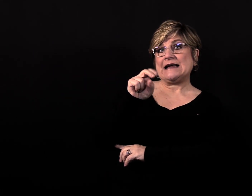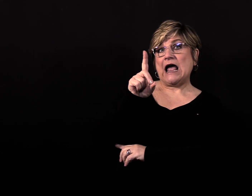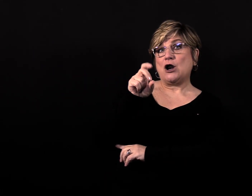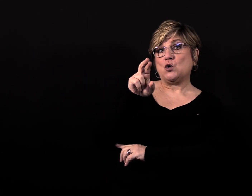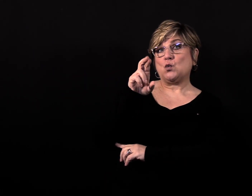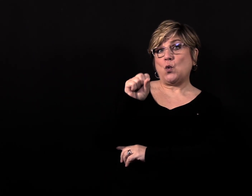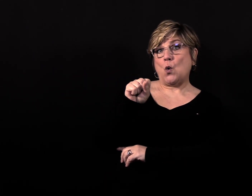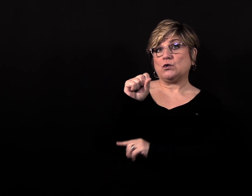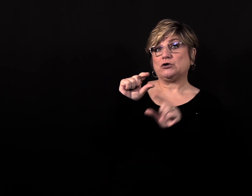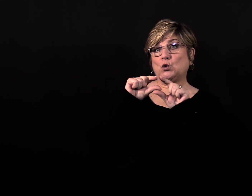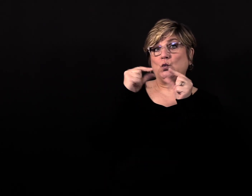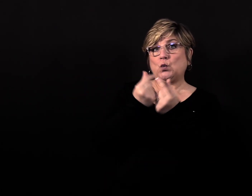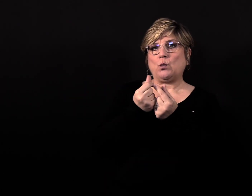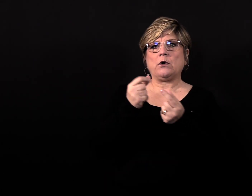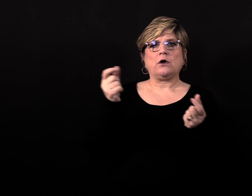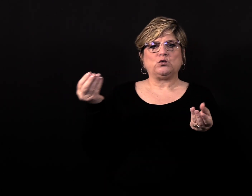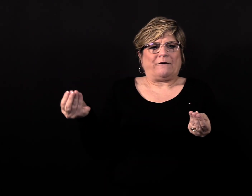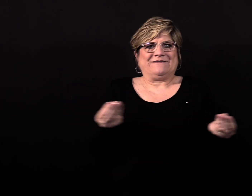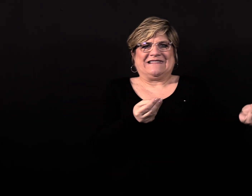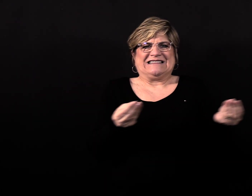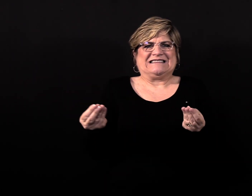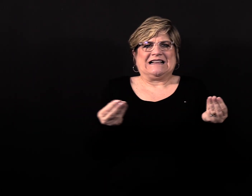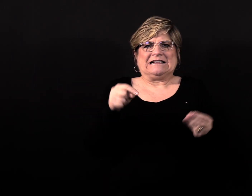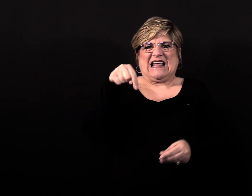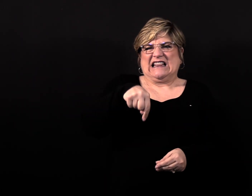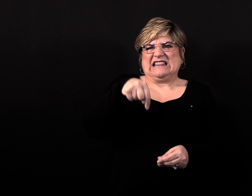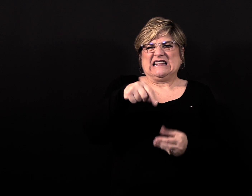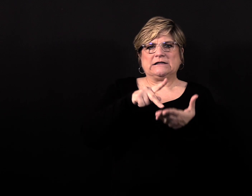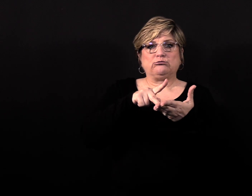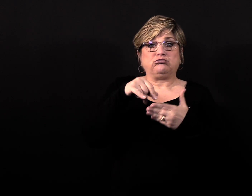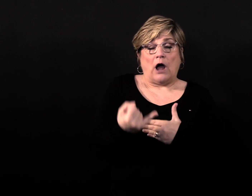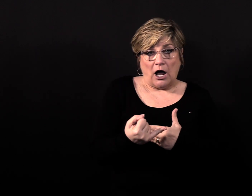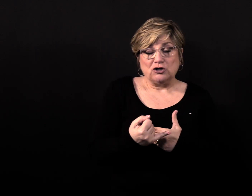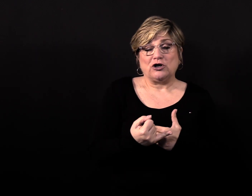hired the Dendros Group to facilitate this project.